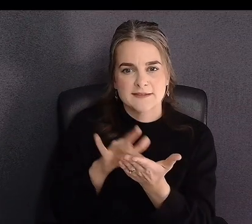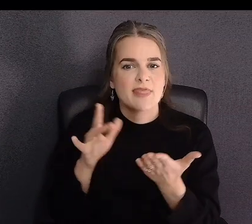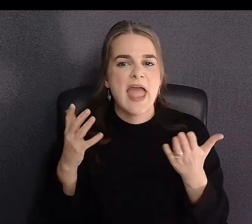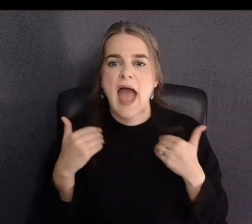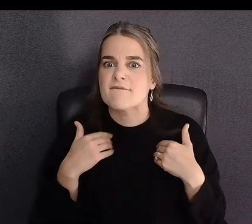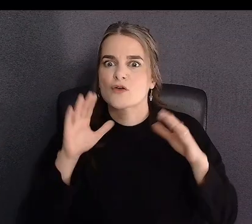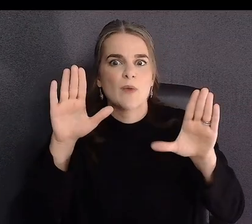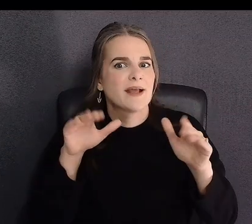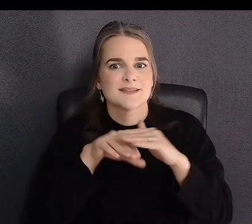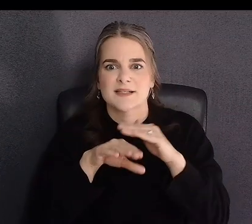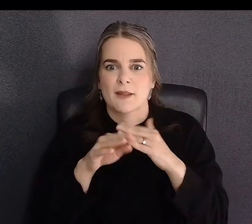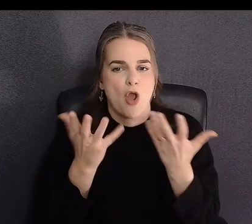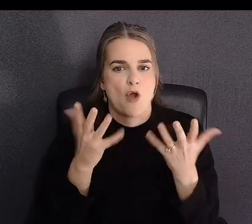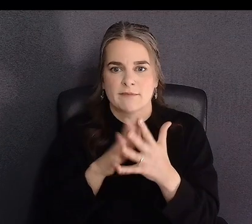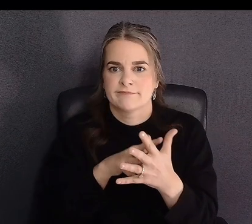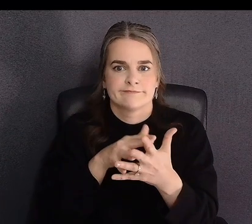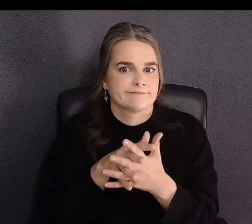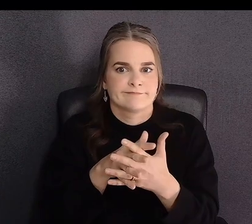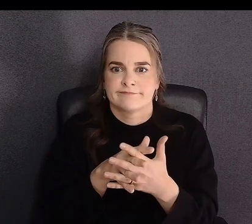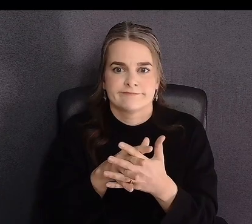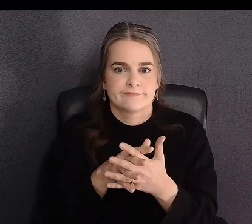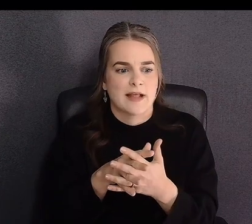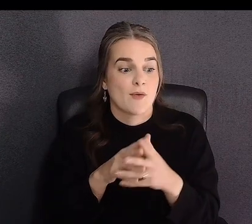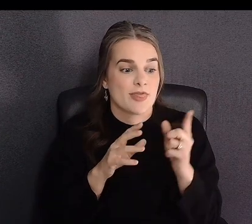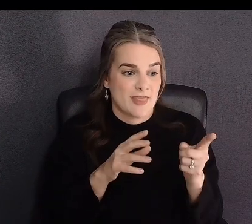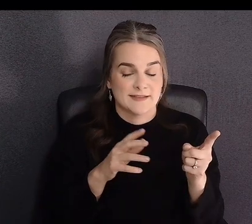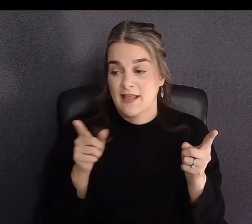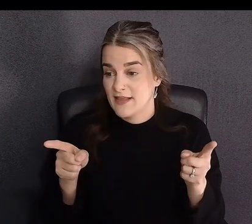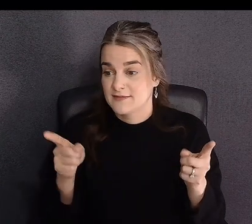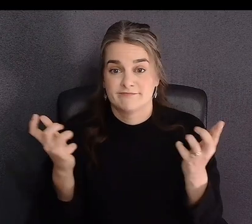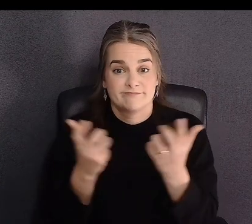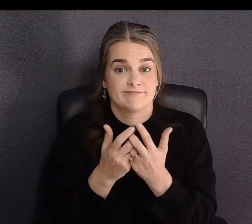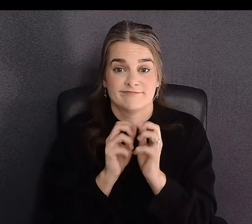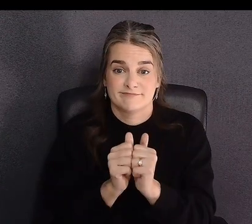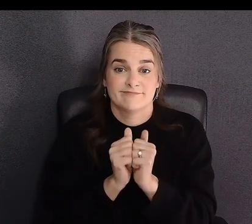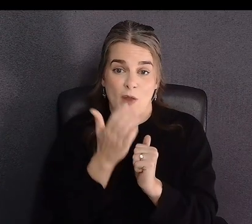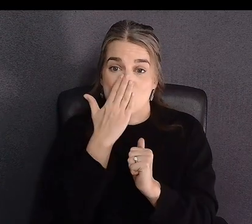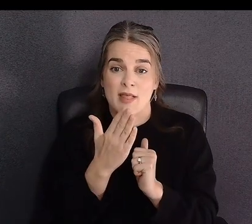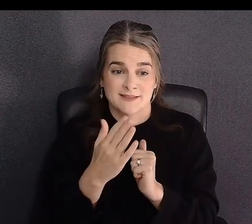So they pair together really well. And it's a really fun one to explore.